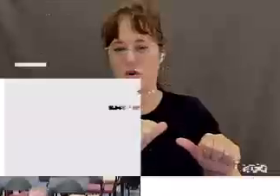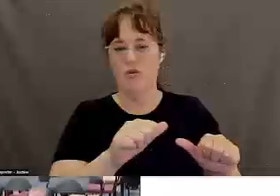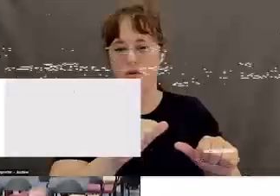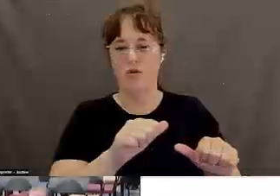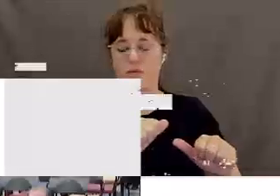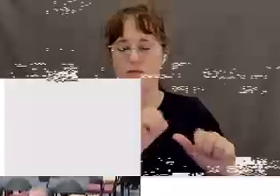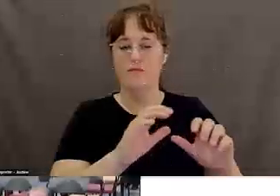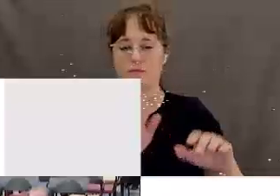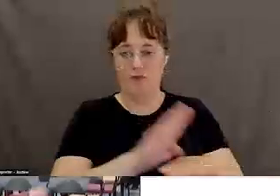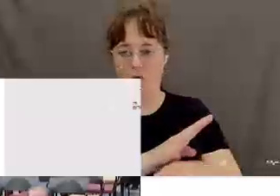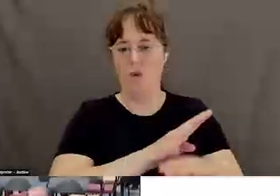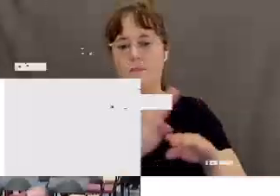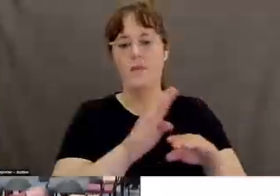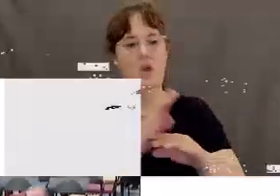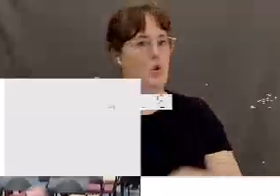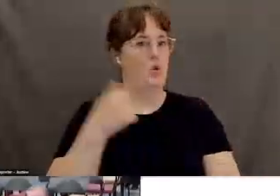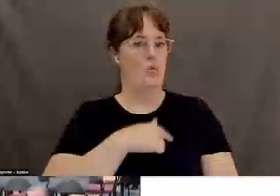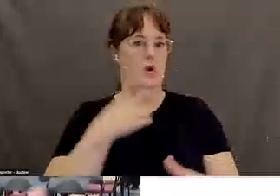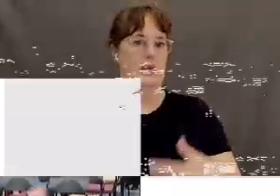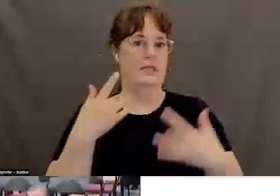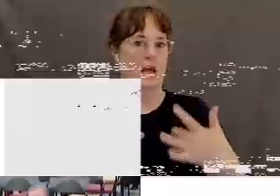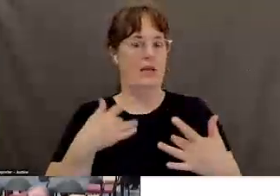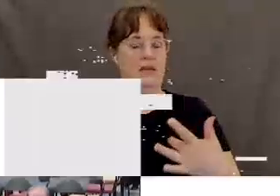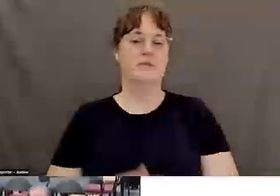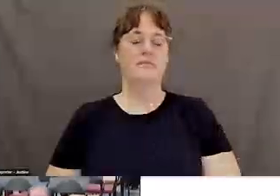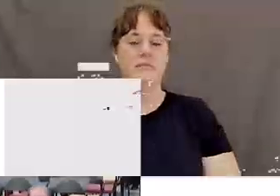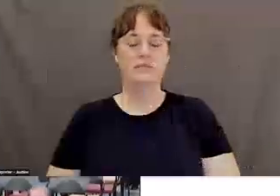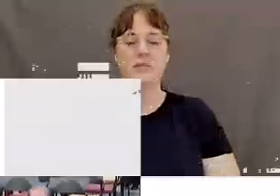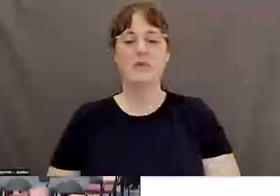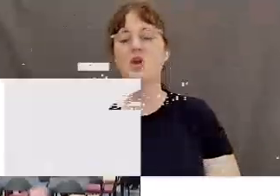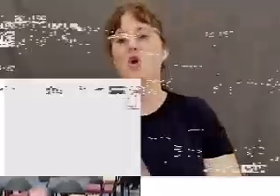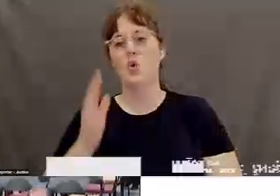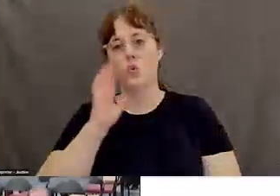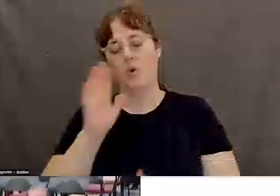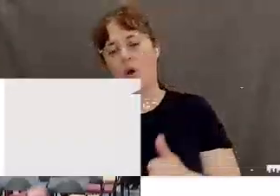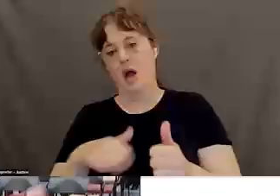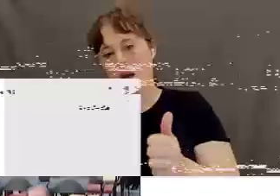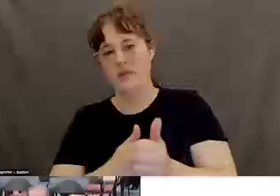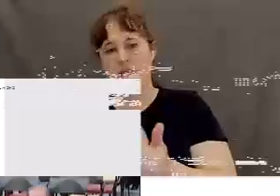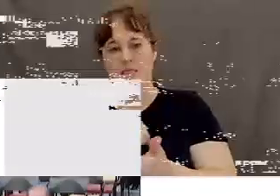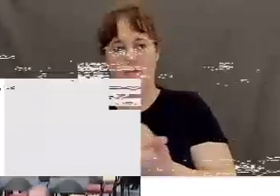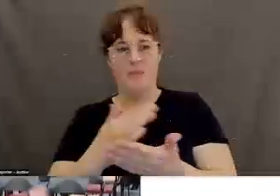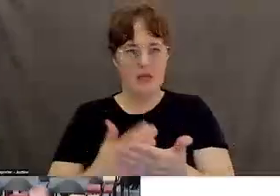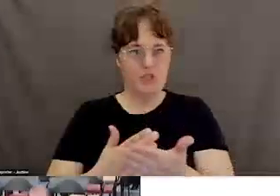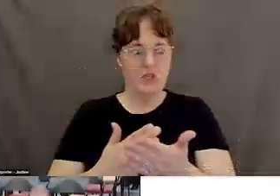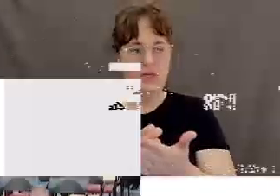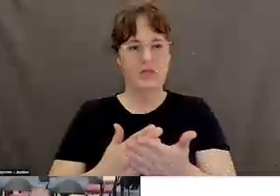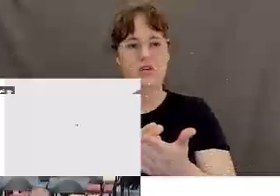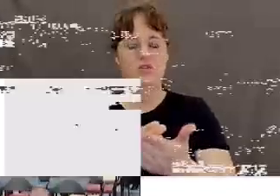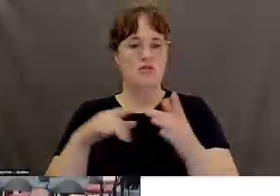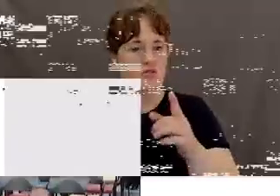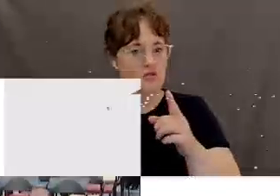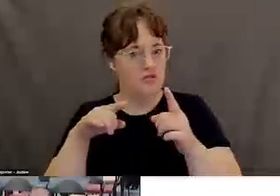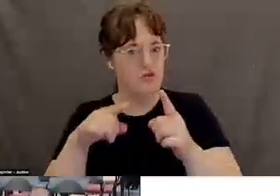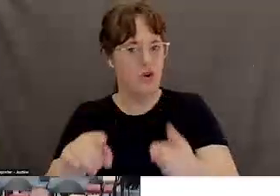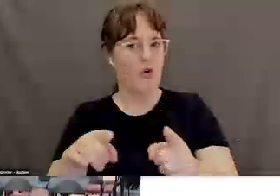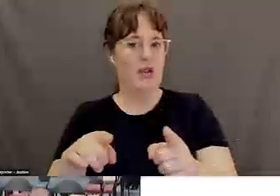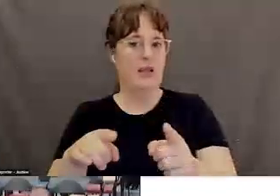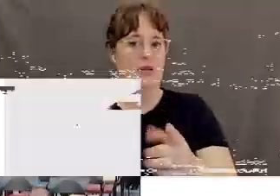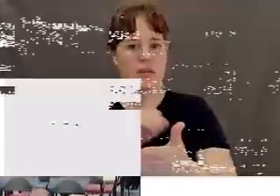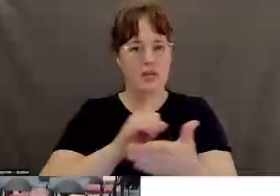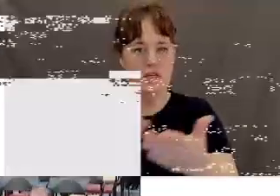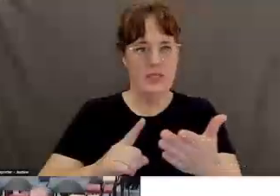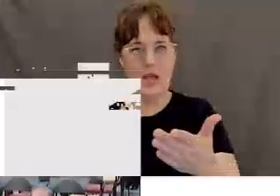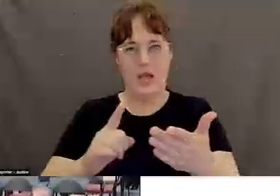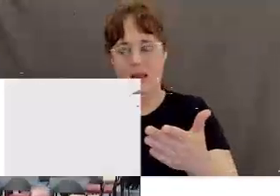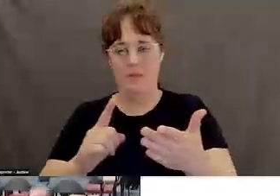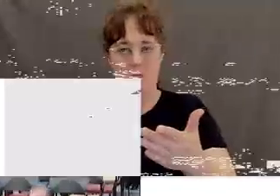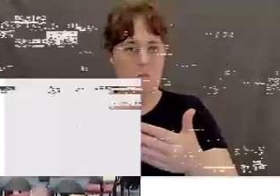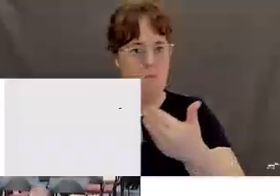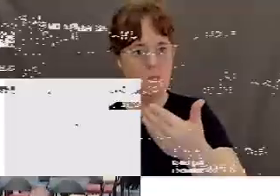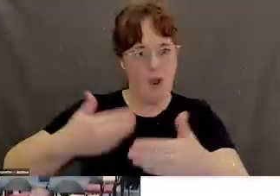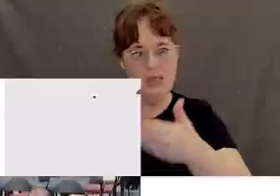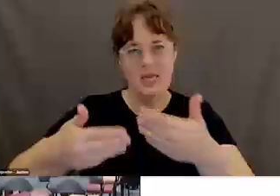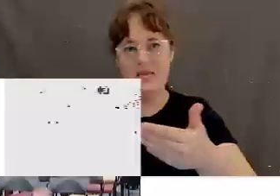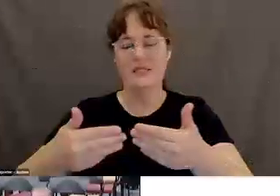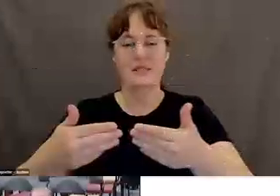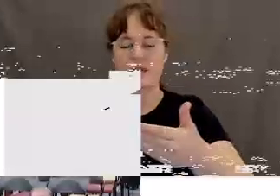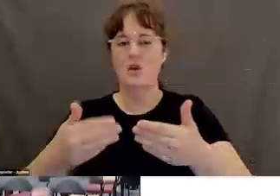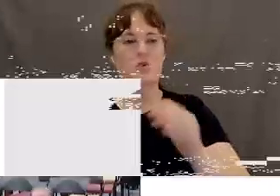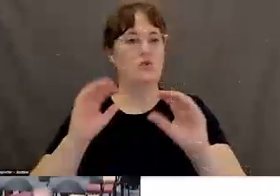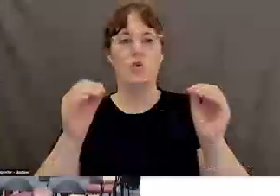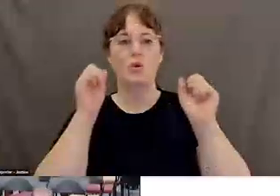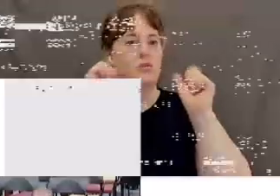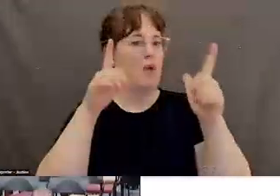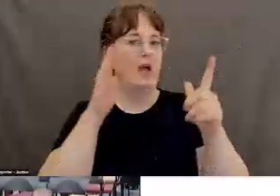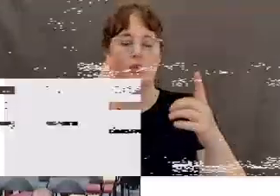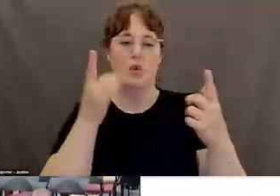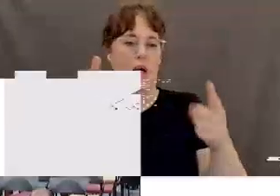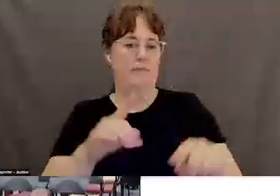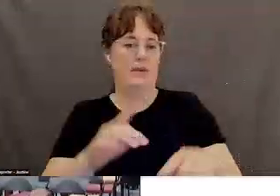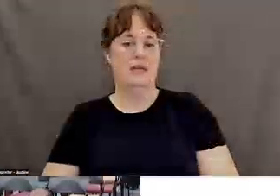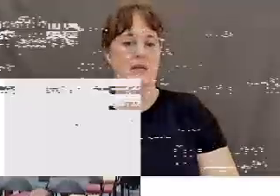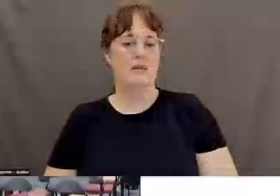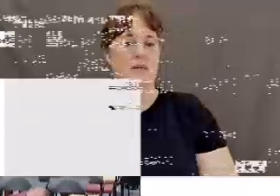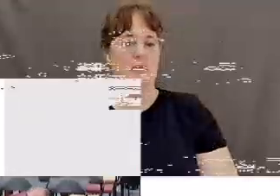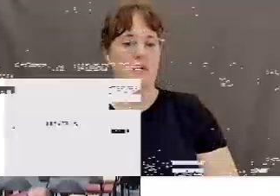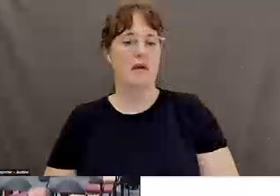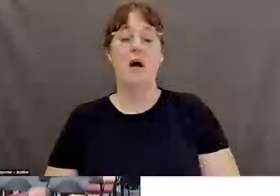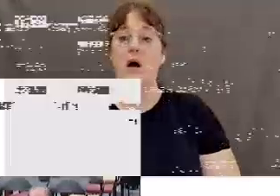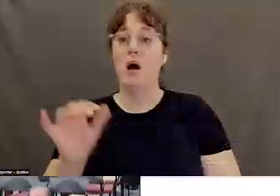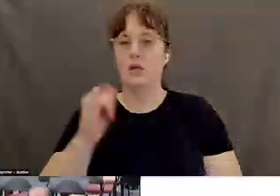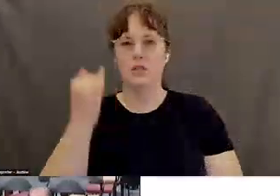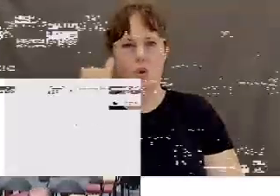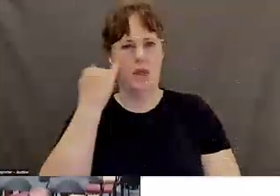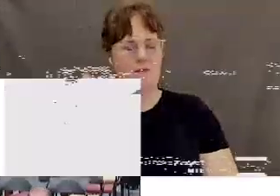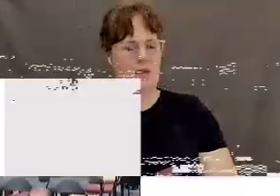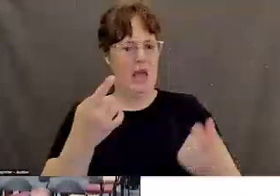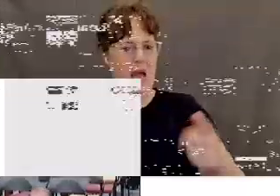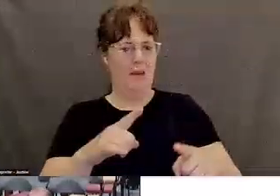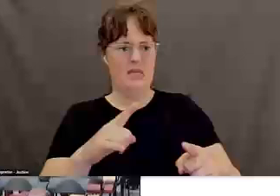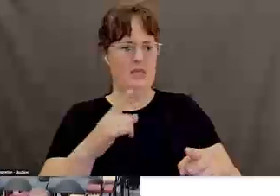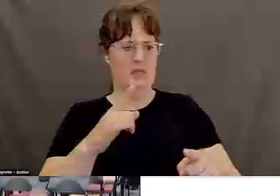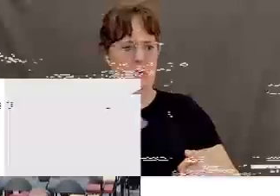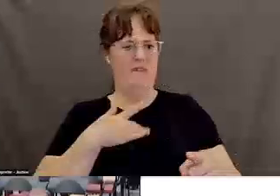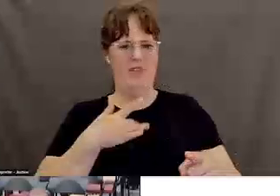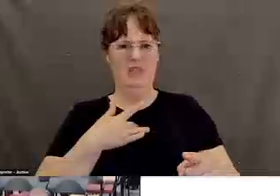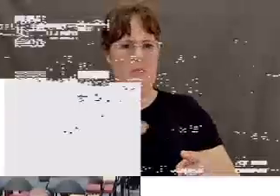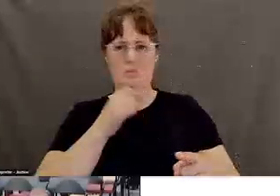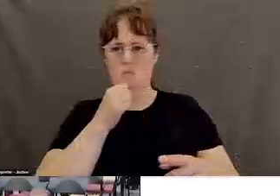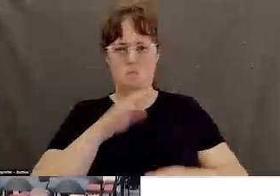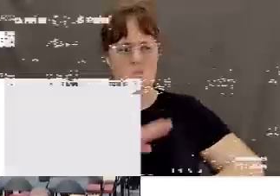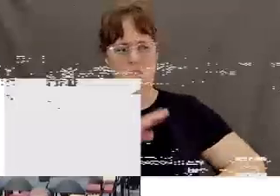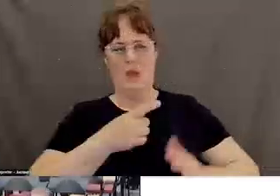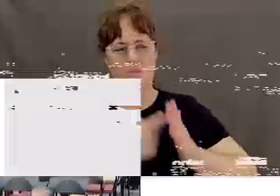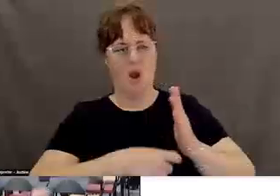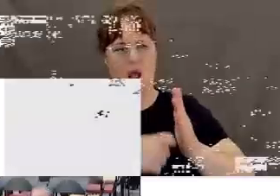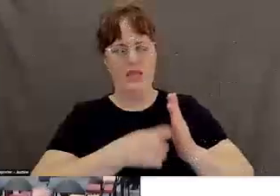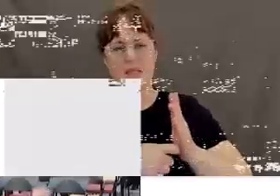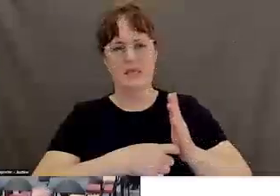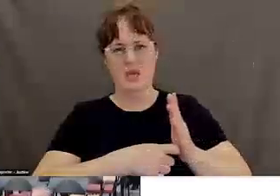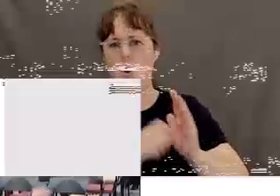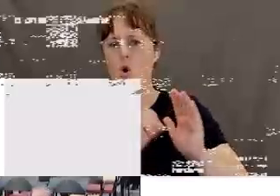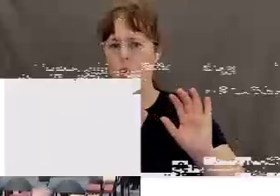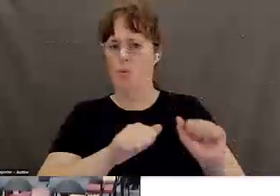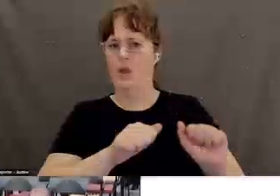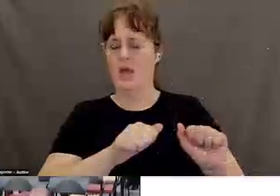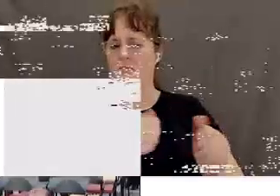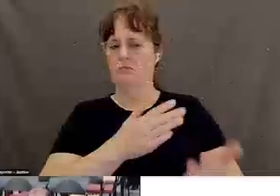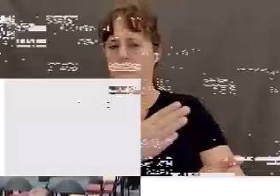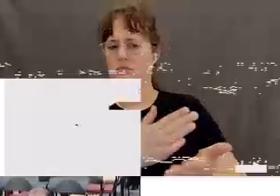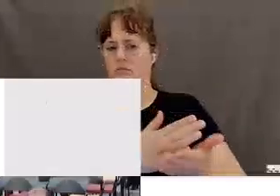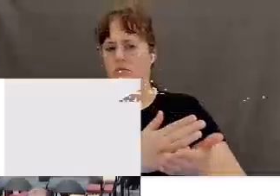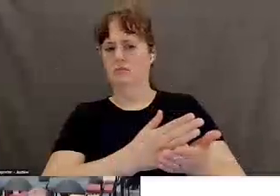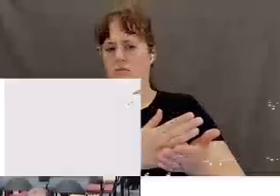Boardroom: It's a design-to-budget approach. We're going to update the budget progressively as we advance the design, so that there are no surprises once the final design is done. And then there are, you know, some off-ramp options. If we get to a point where we are not happy with the price, there is the opportunity to off-ramp. Obviously, we're not… that's not our intention. We want to take this team to the finish line.